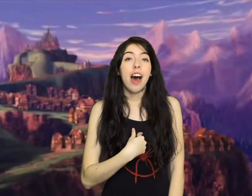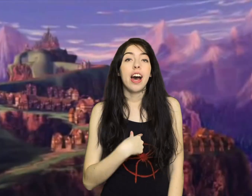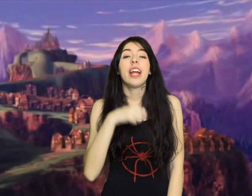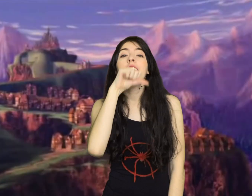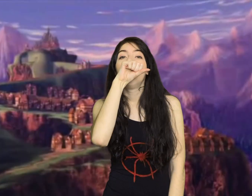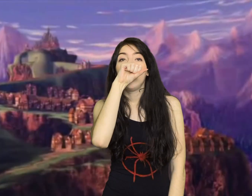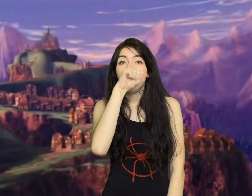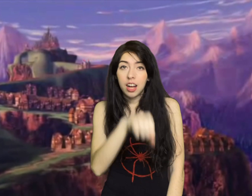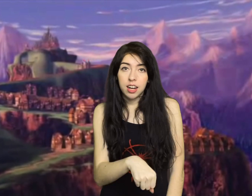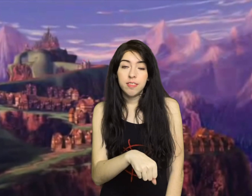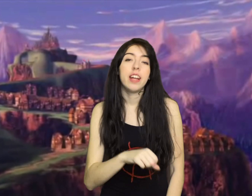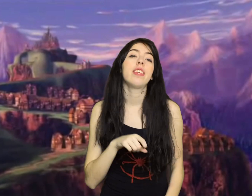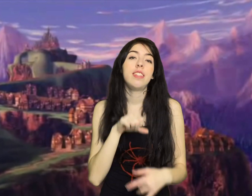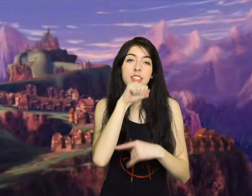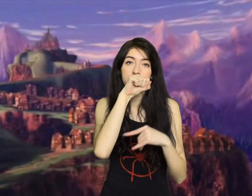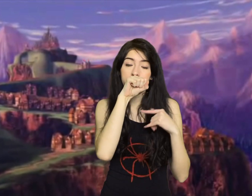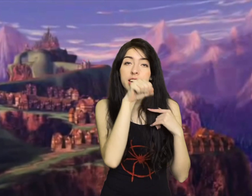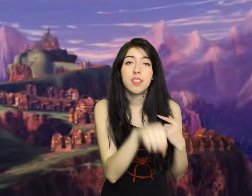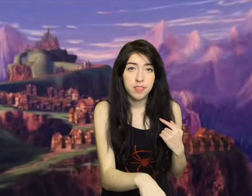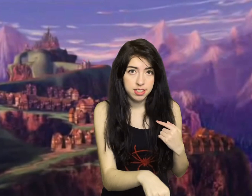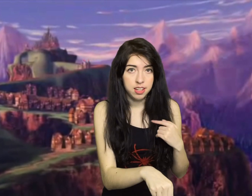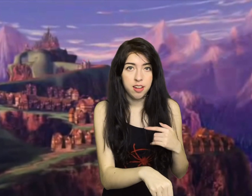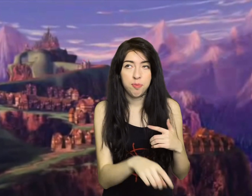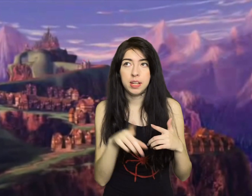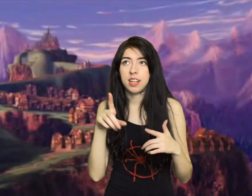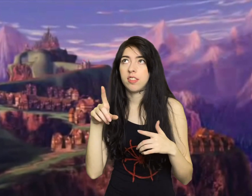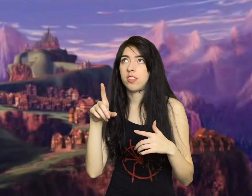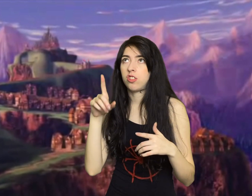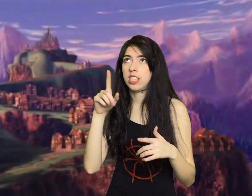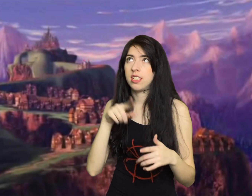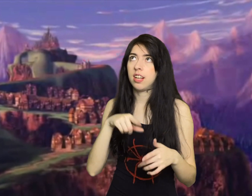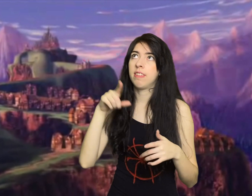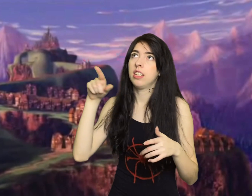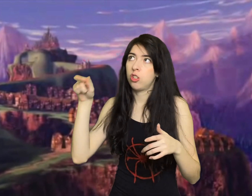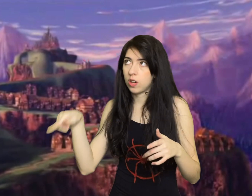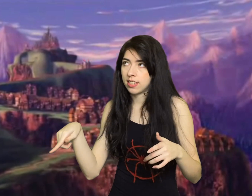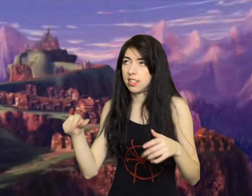I LOVE now this is the KISS-FIST love because she's loving the dresses.